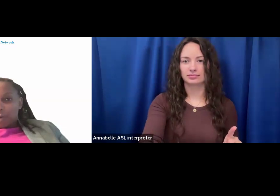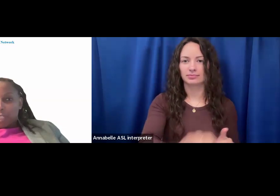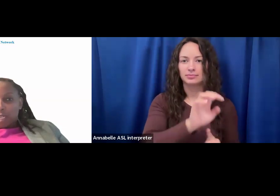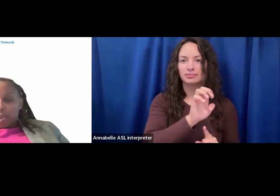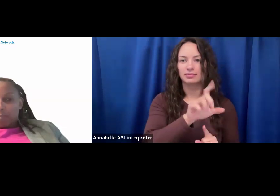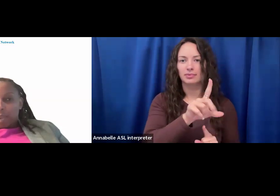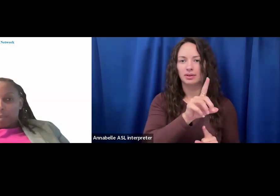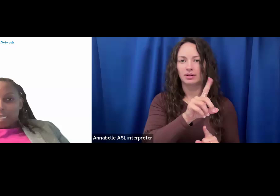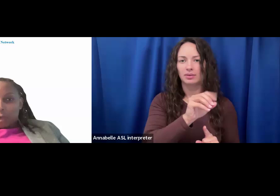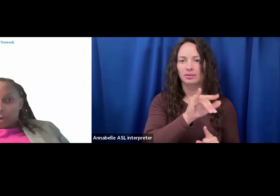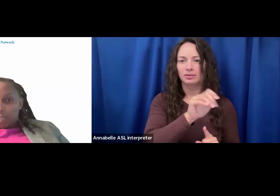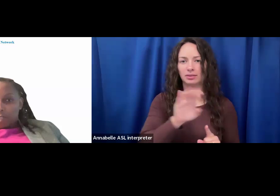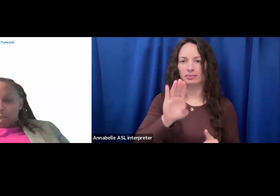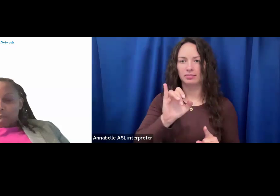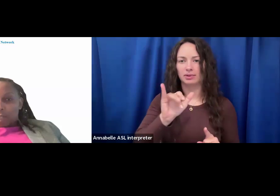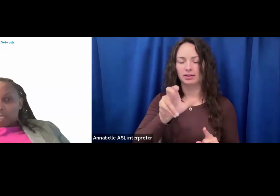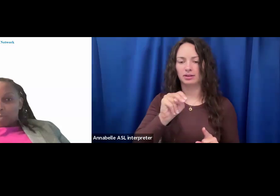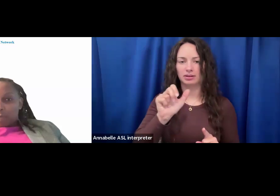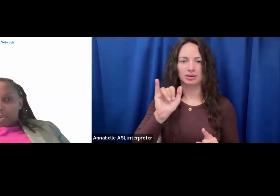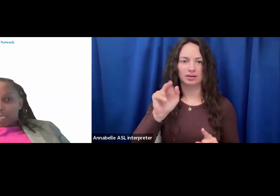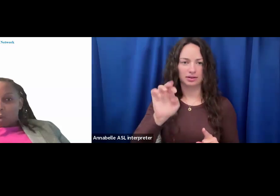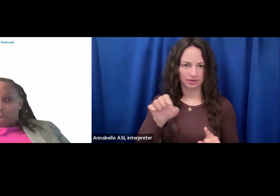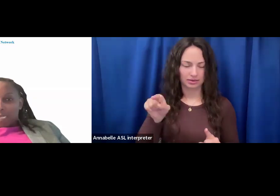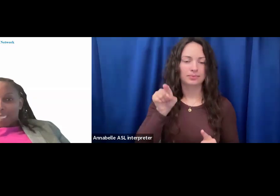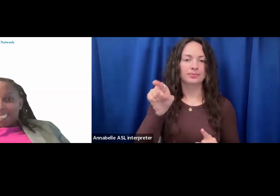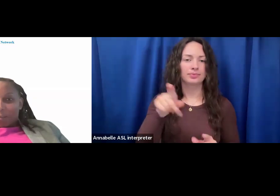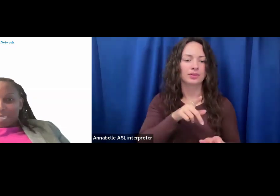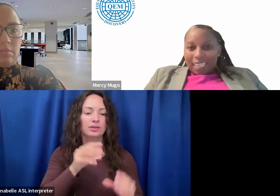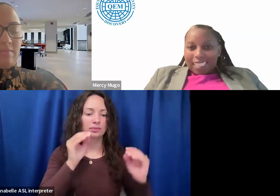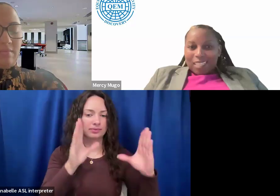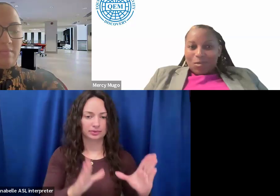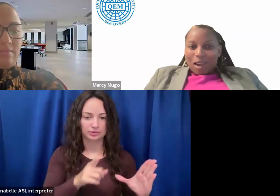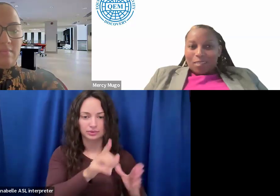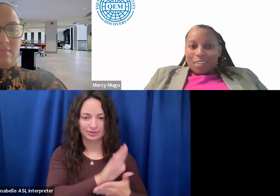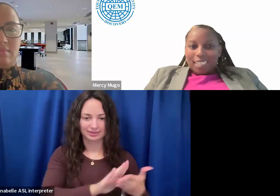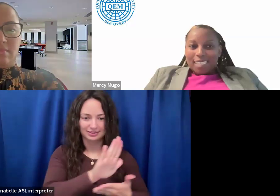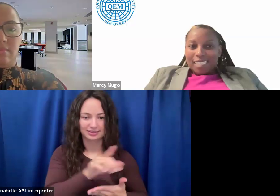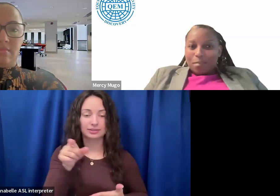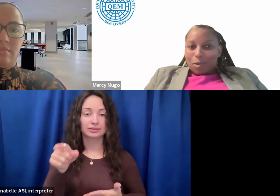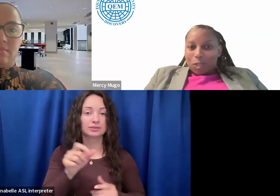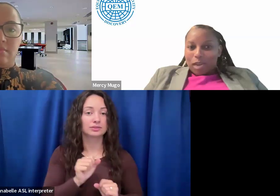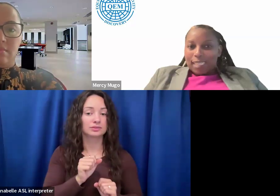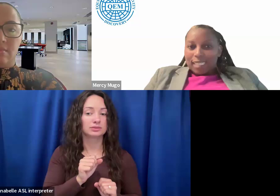technology at Miami-Dade college. Dr. Elodie Billionniere is advancing STEM education